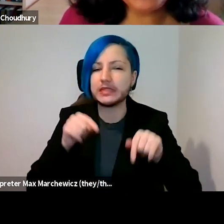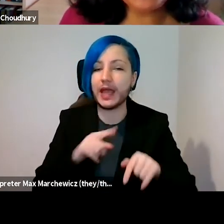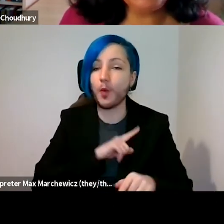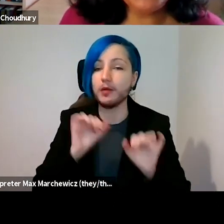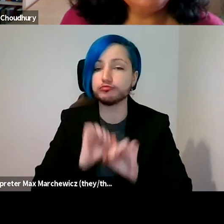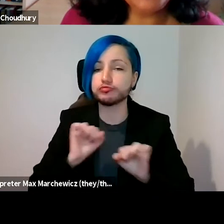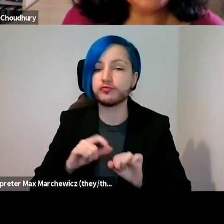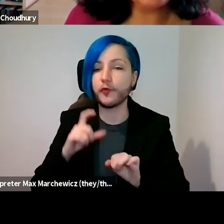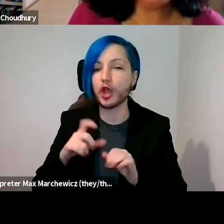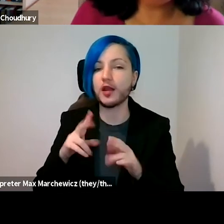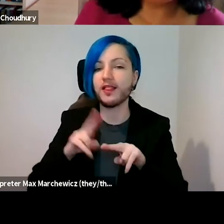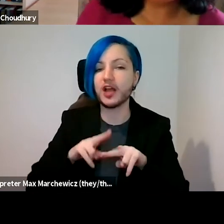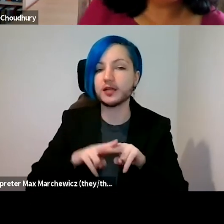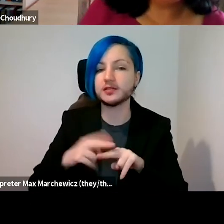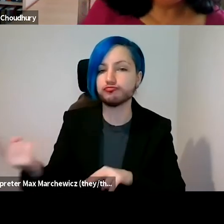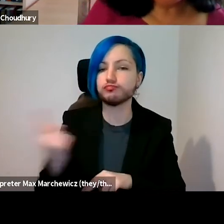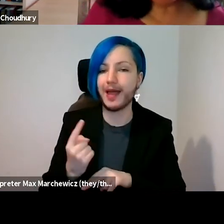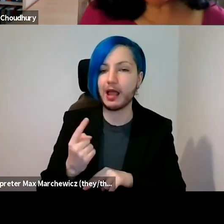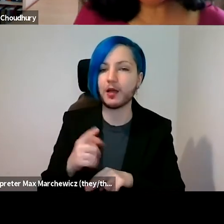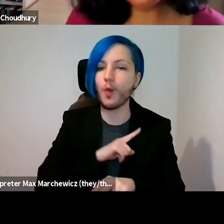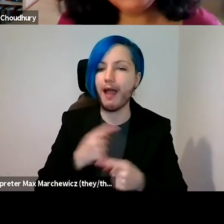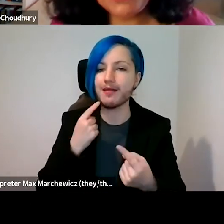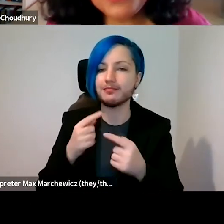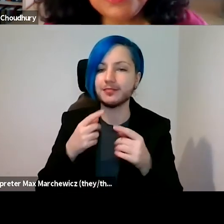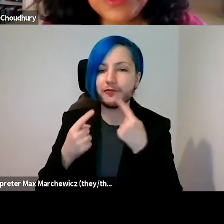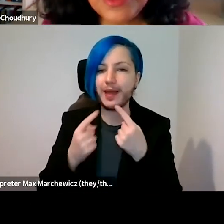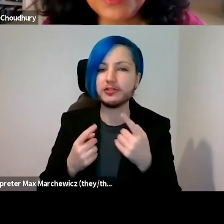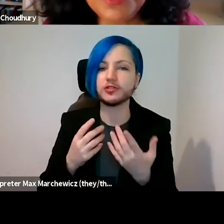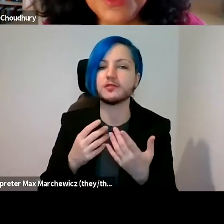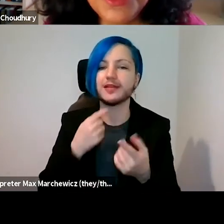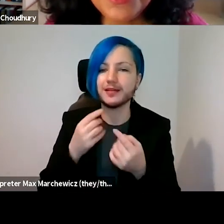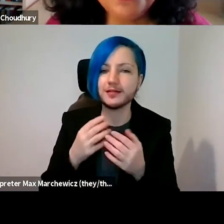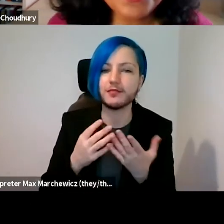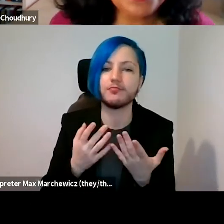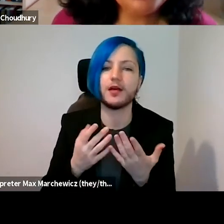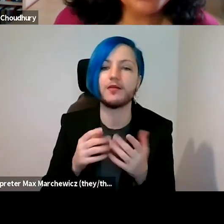to get at some Indian phrases and information." James Ferguson's manuscript, Sketches of India, is not preserved